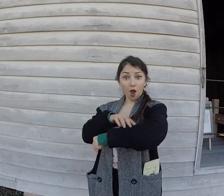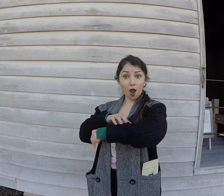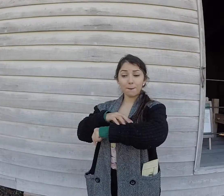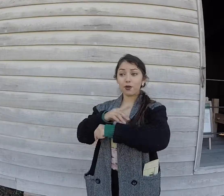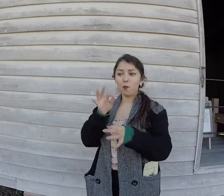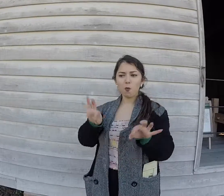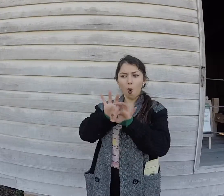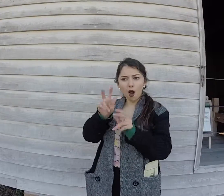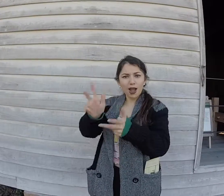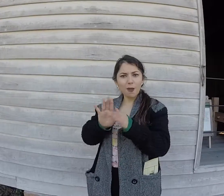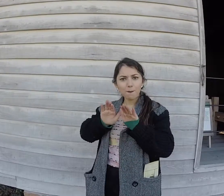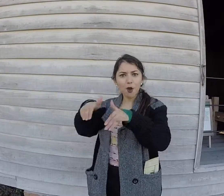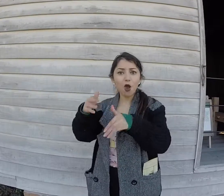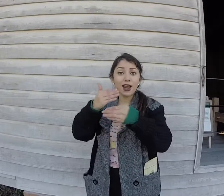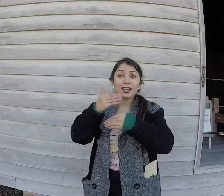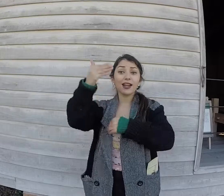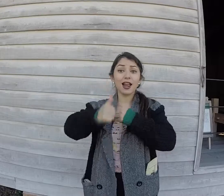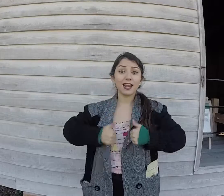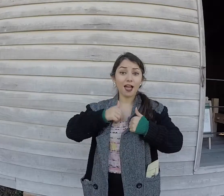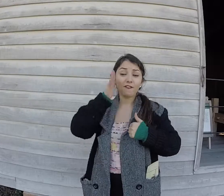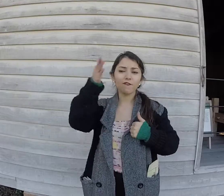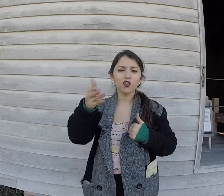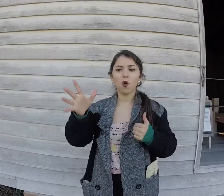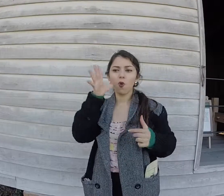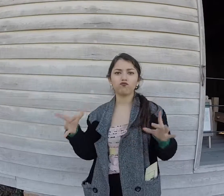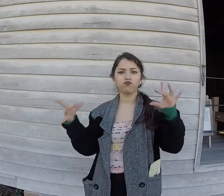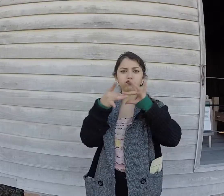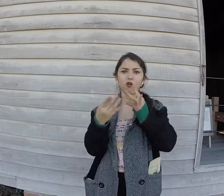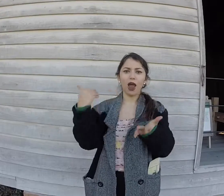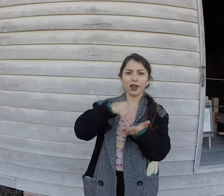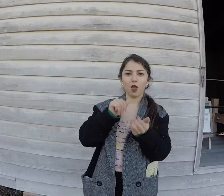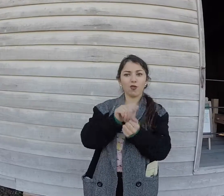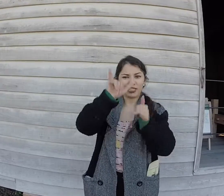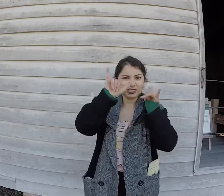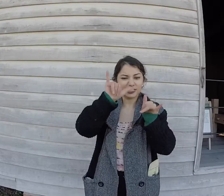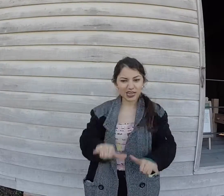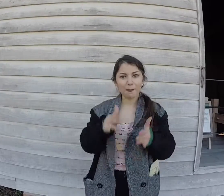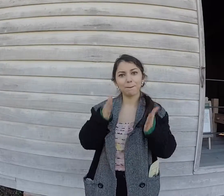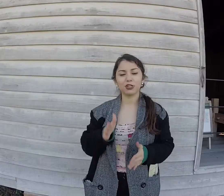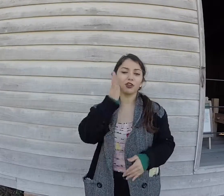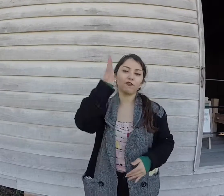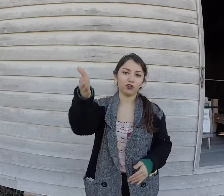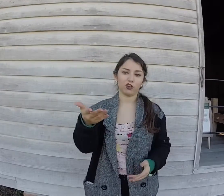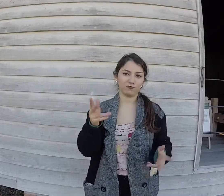it's important to bury it, so that so that in their next life in the future, it will reunite with its owner again